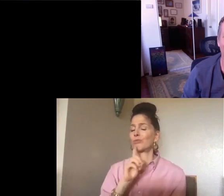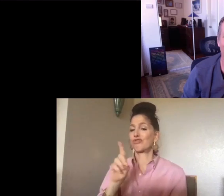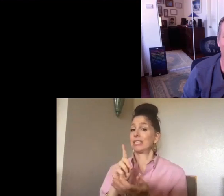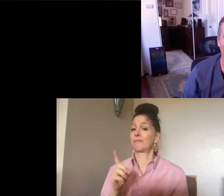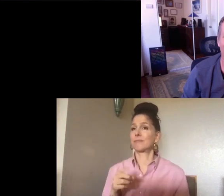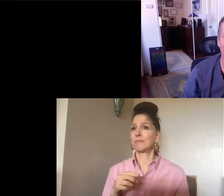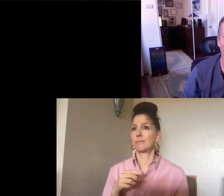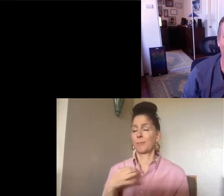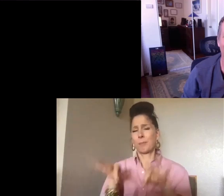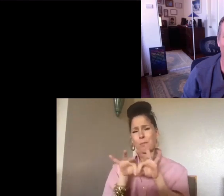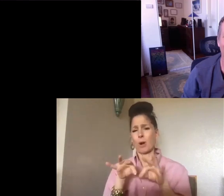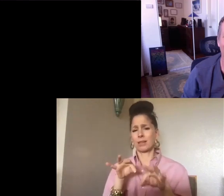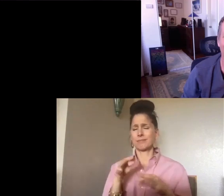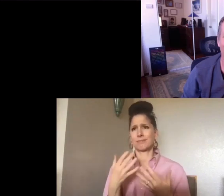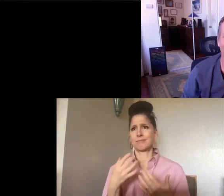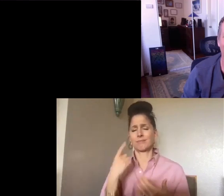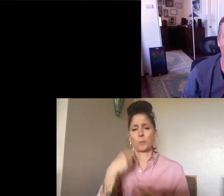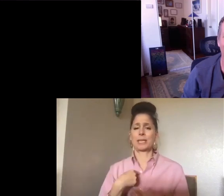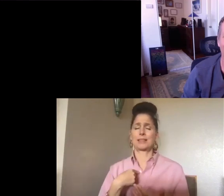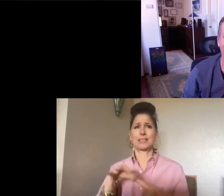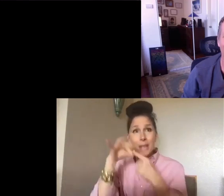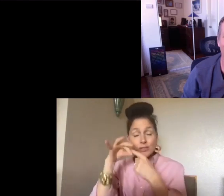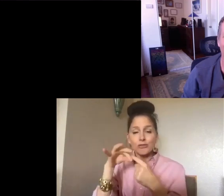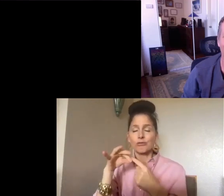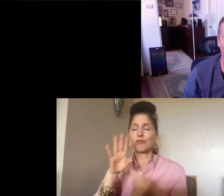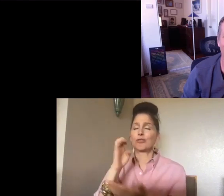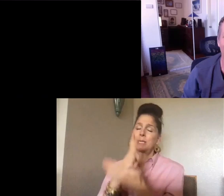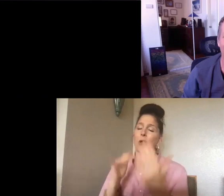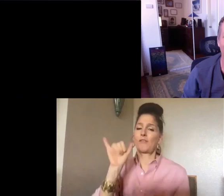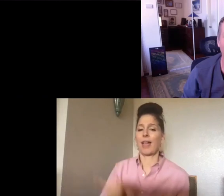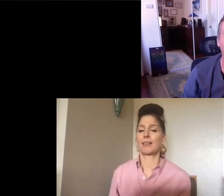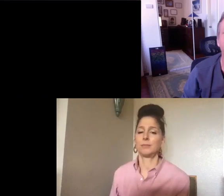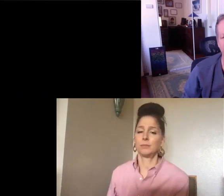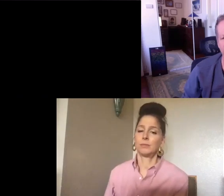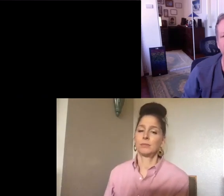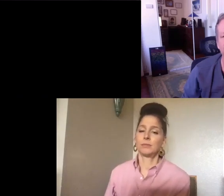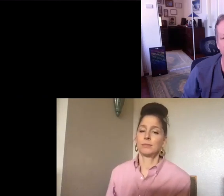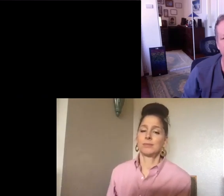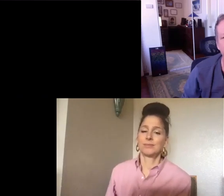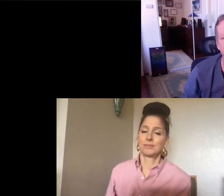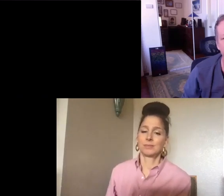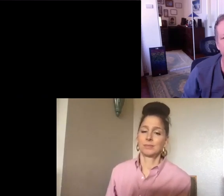that at that time. So it was really important for me, and very special for me to be a part of that.